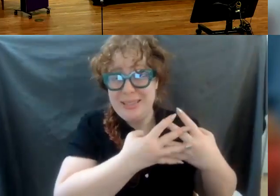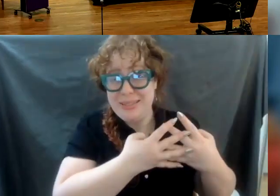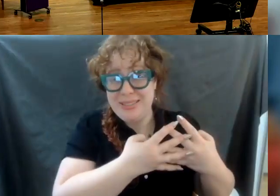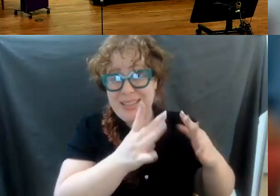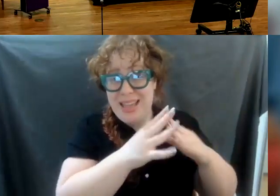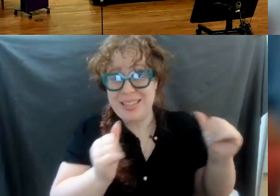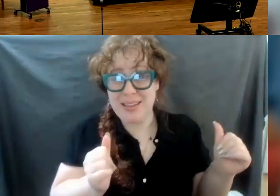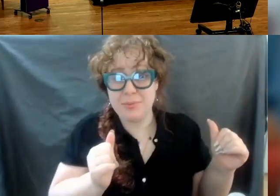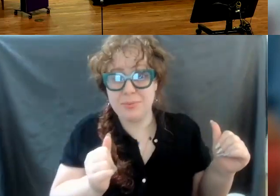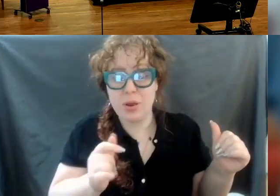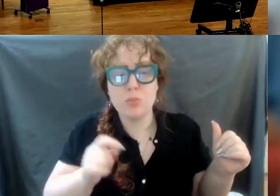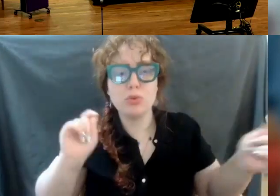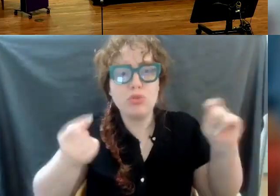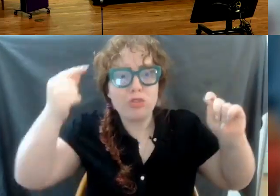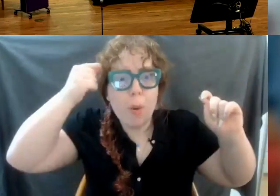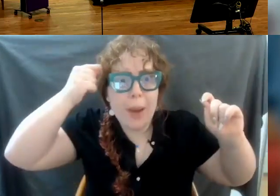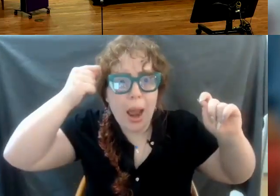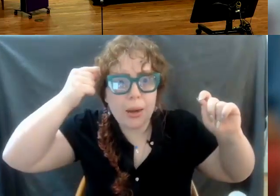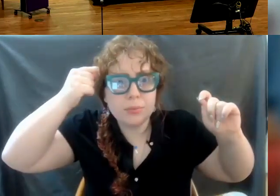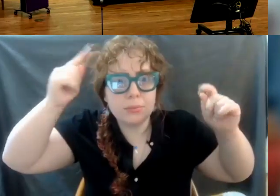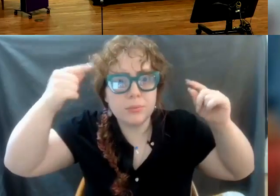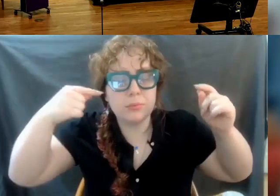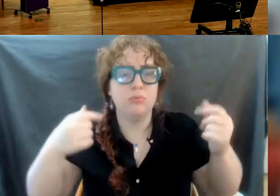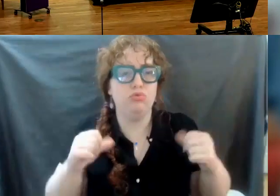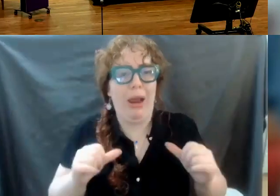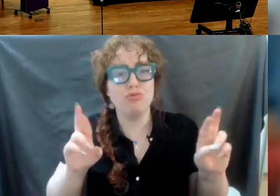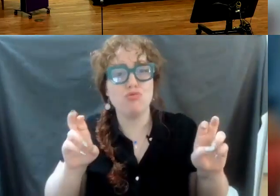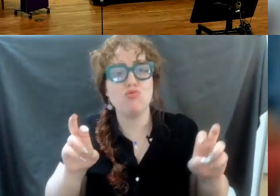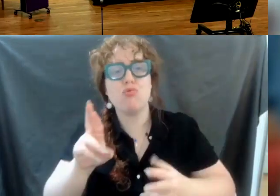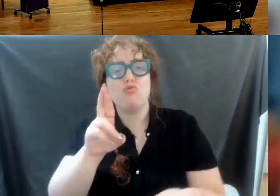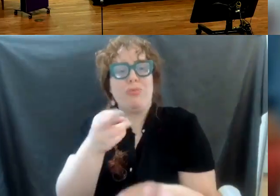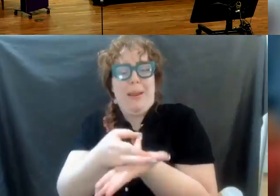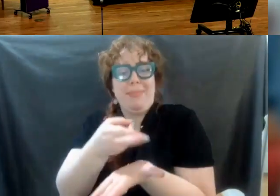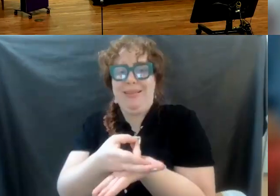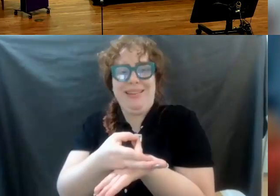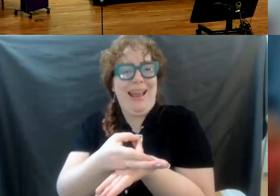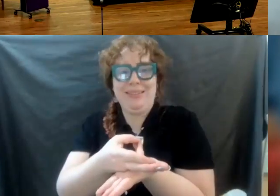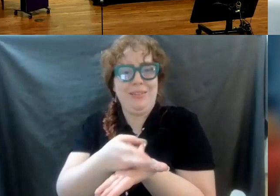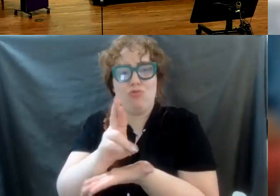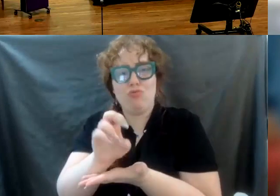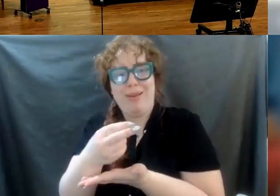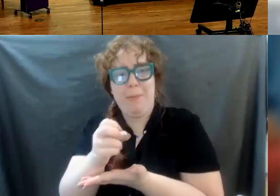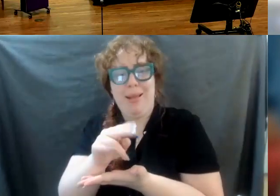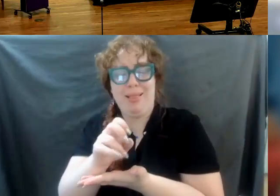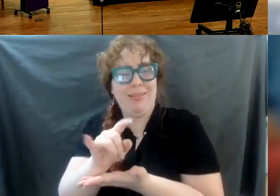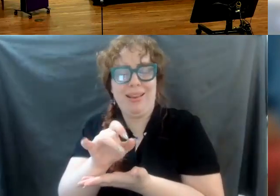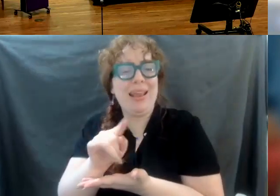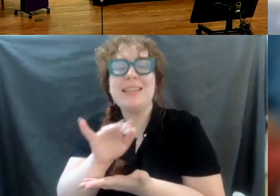re program people and try to rehabilitate them. But that's not actually what the system does. It causes more harm than it does good.